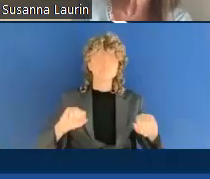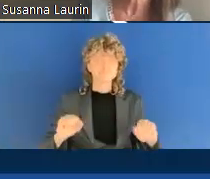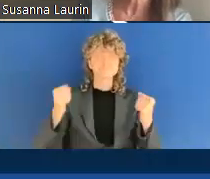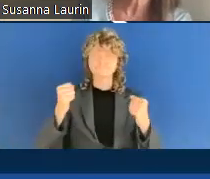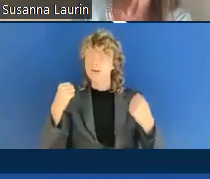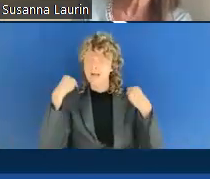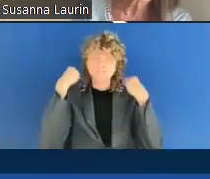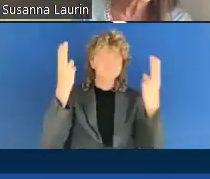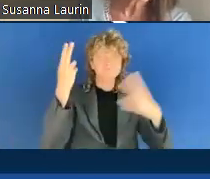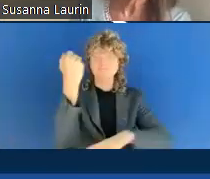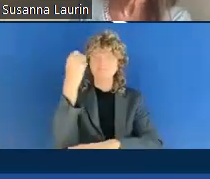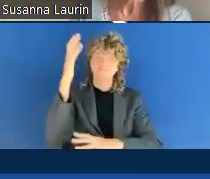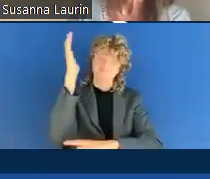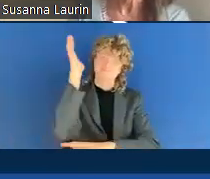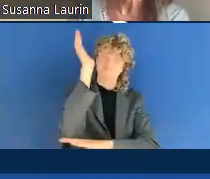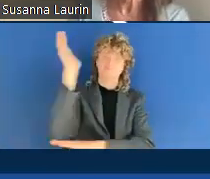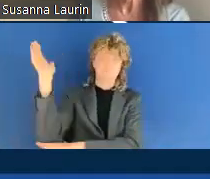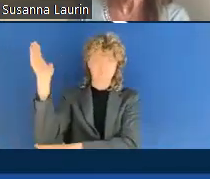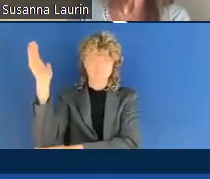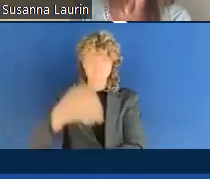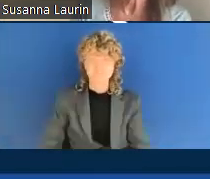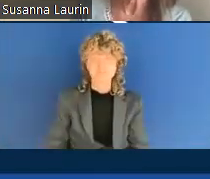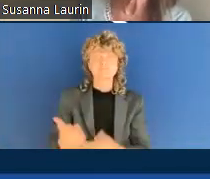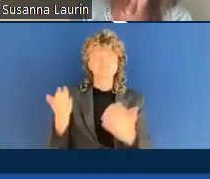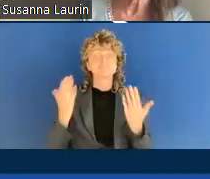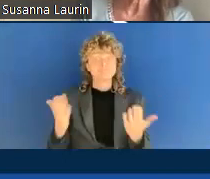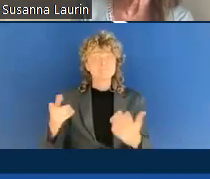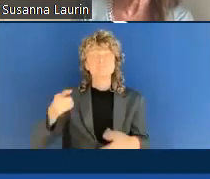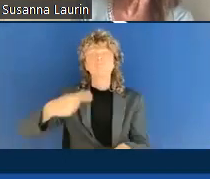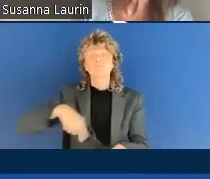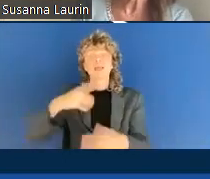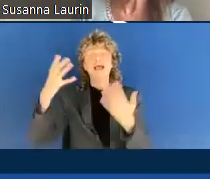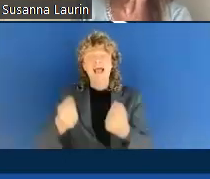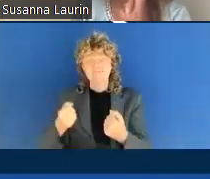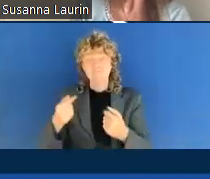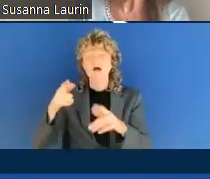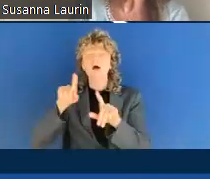again next year. We actually planned to do that already this autumn, but because we had the big